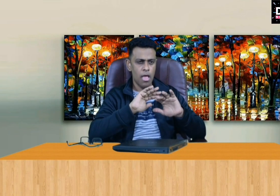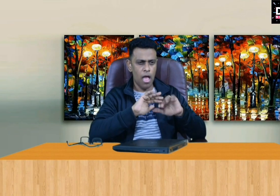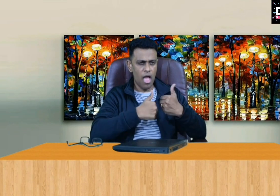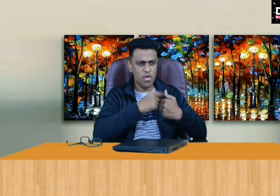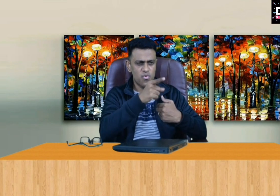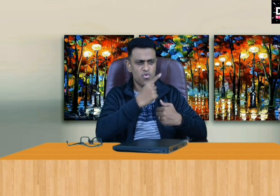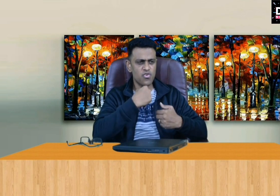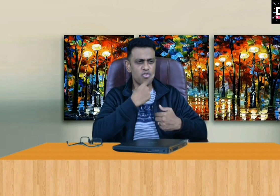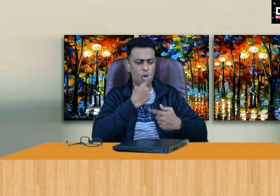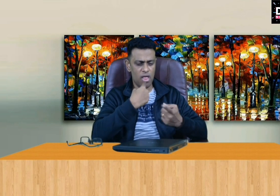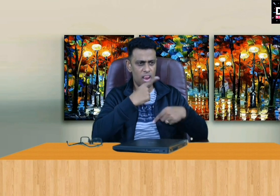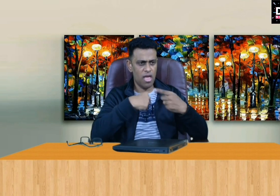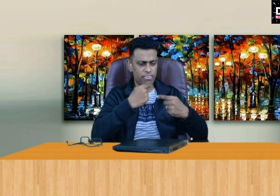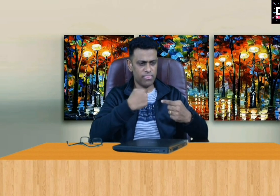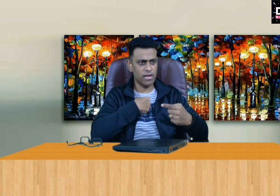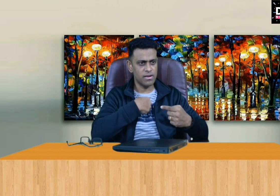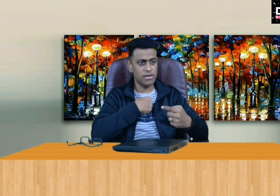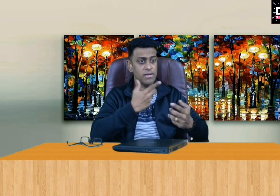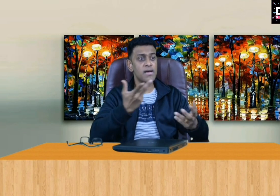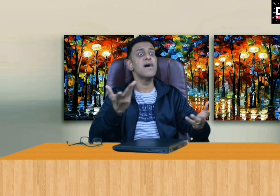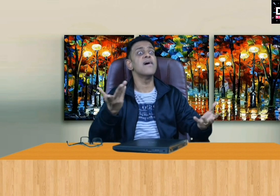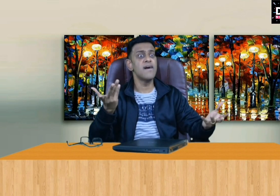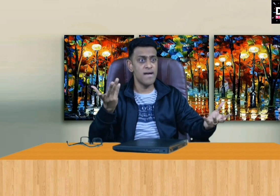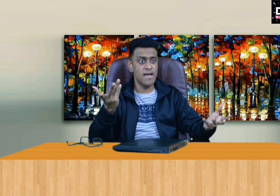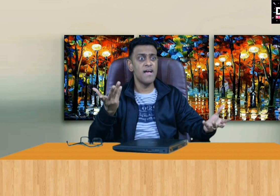How dare you talked to me like this?